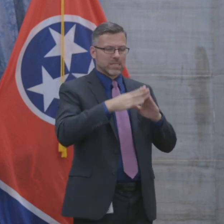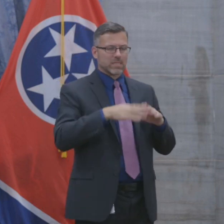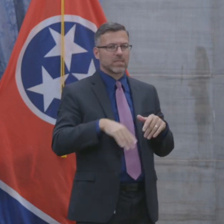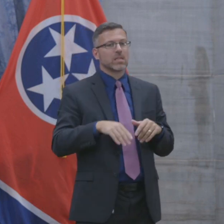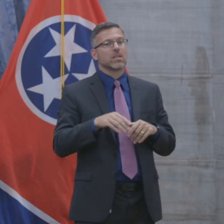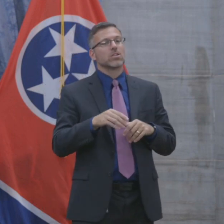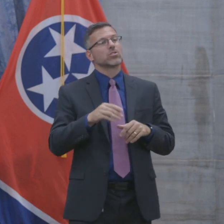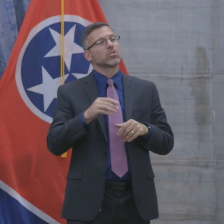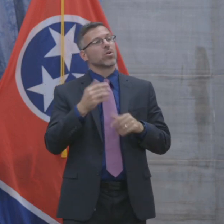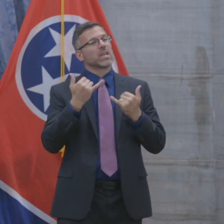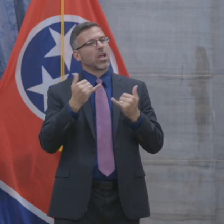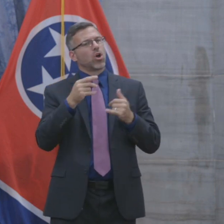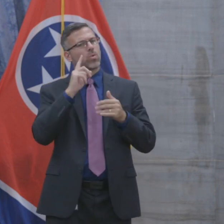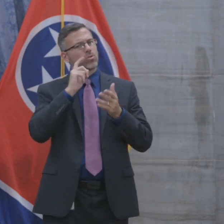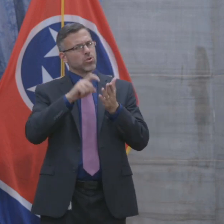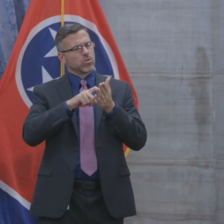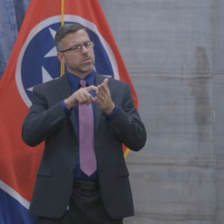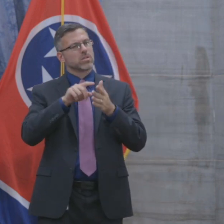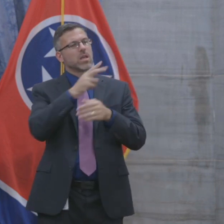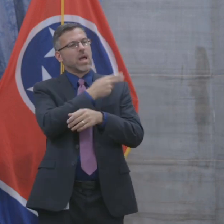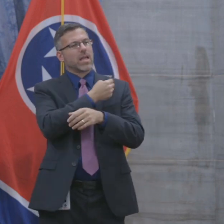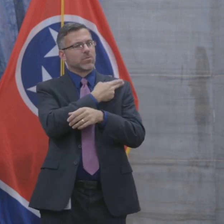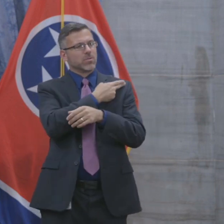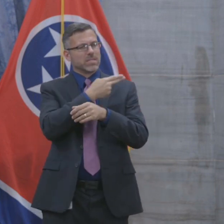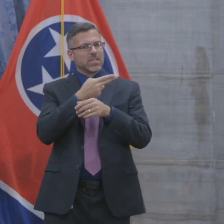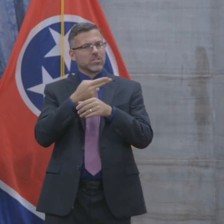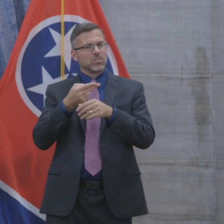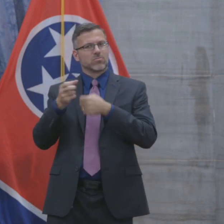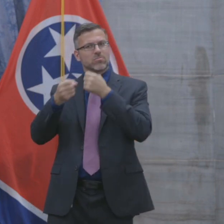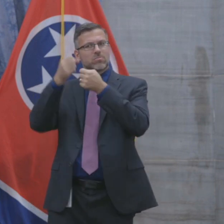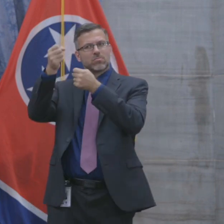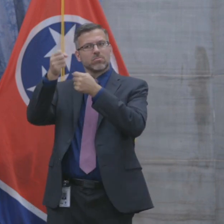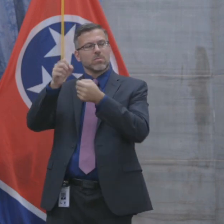confirmed new cases, the number of new hospitalizations has not